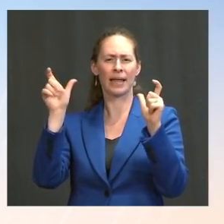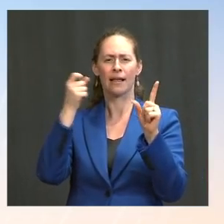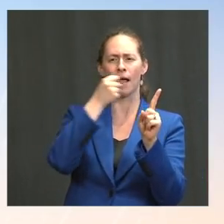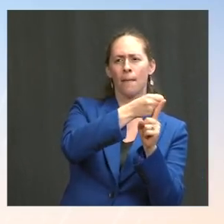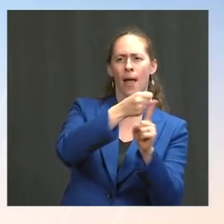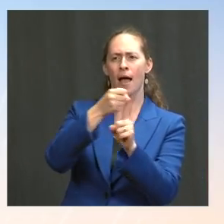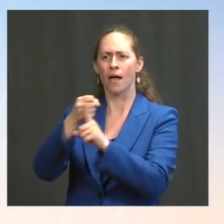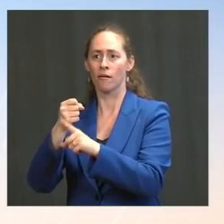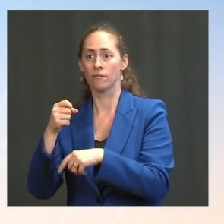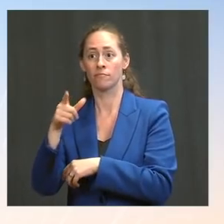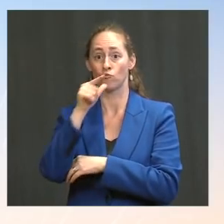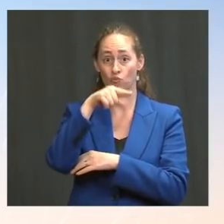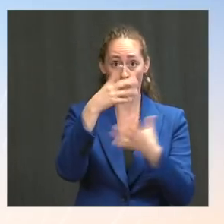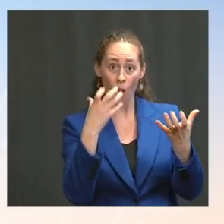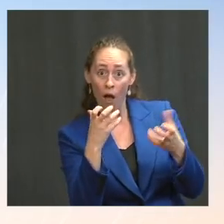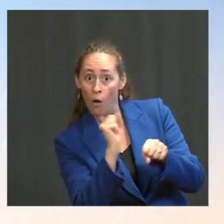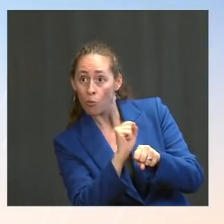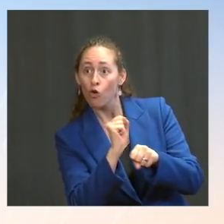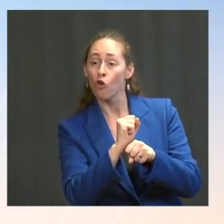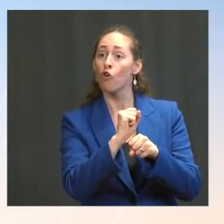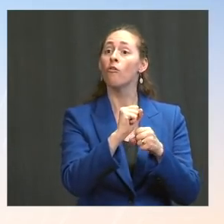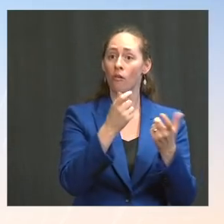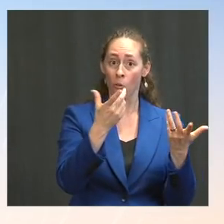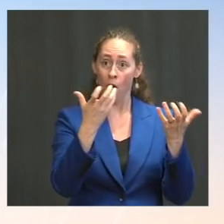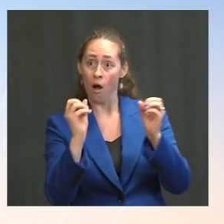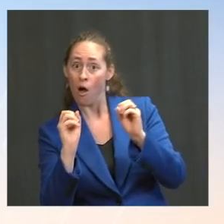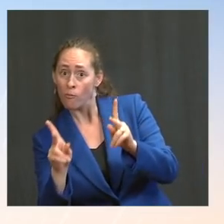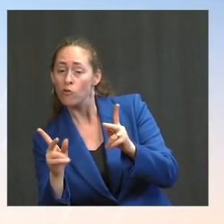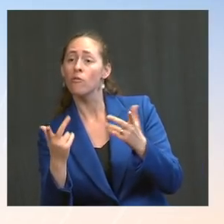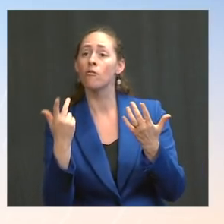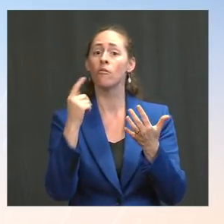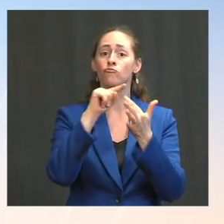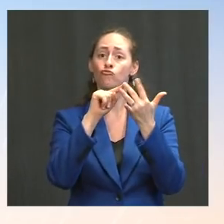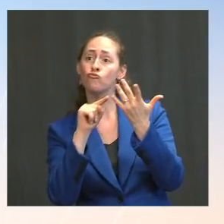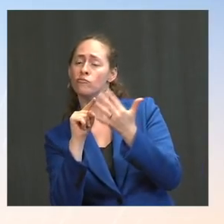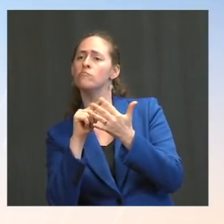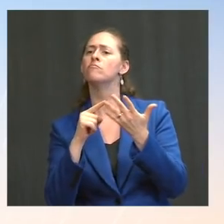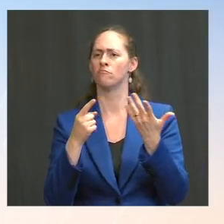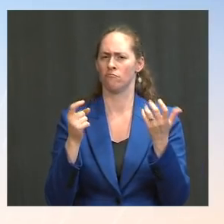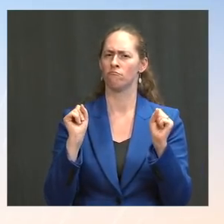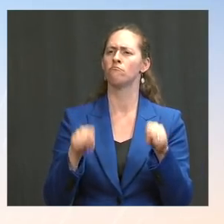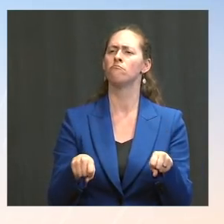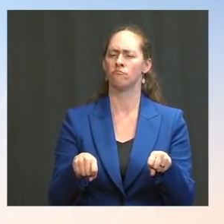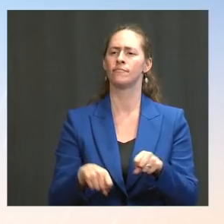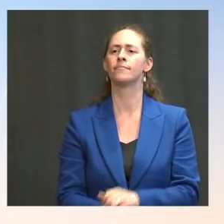have more options, and have more leverage, and have more power in the labor market. So you've heard the President talk about this;